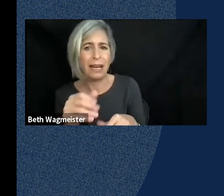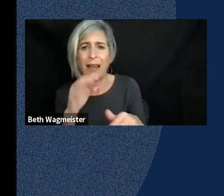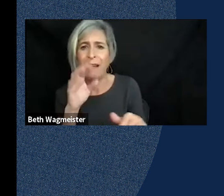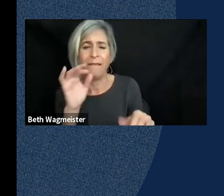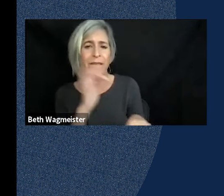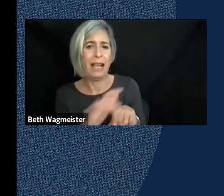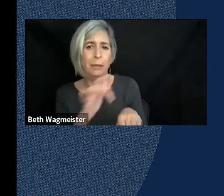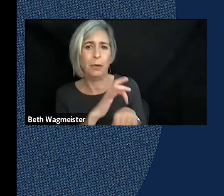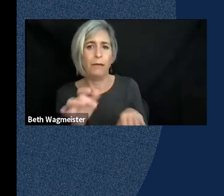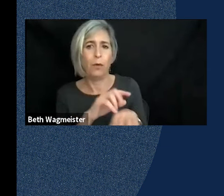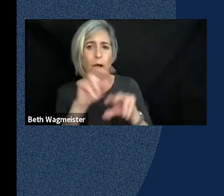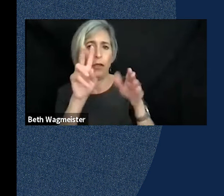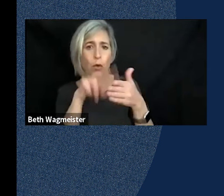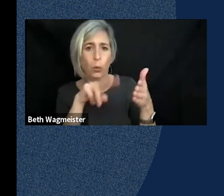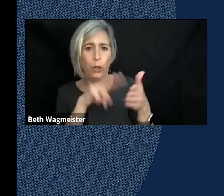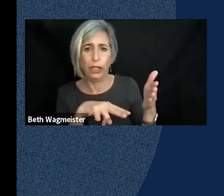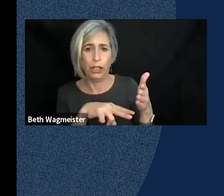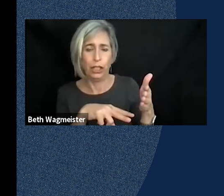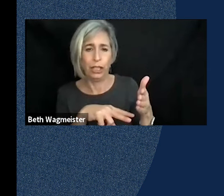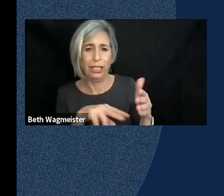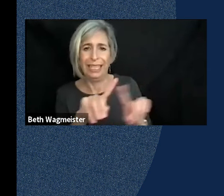primary text element at all, it's just kind of this little thing off on the way.